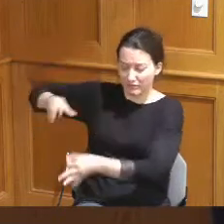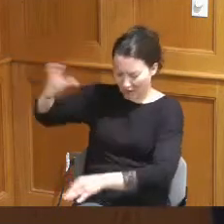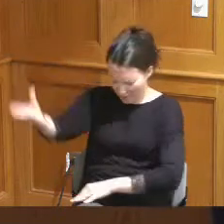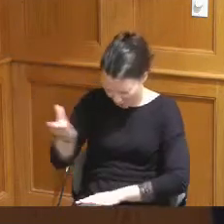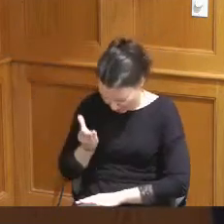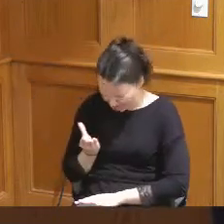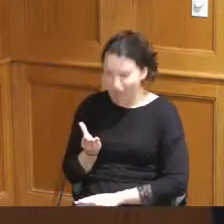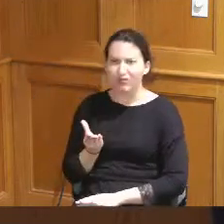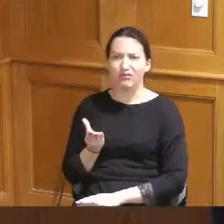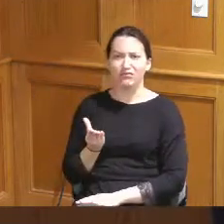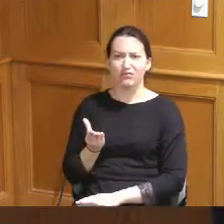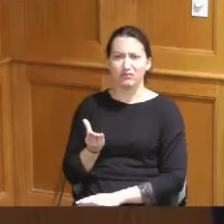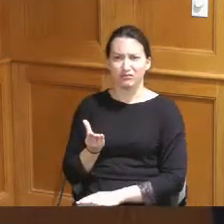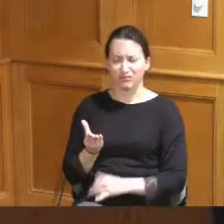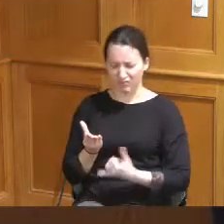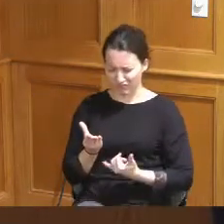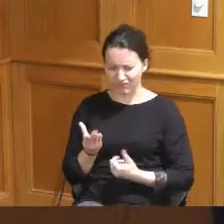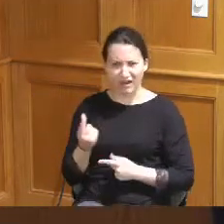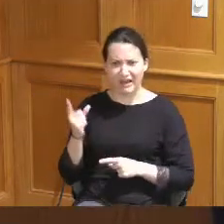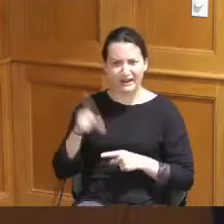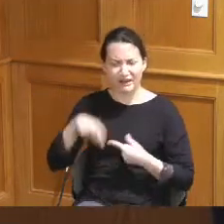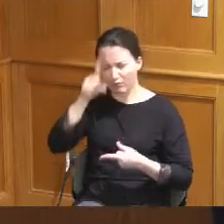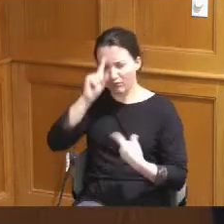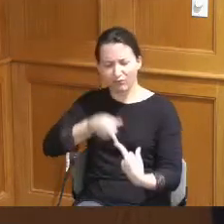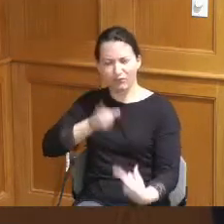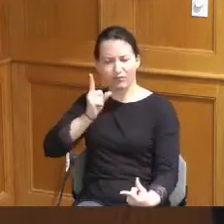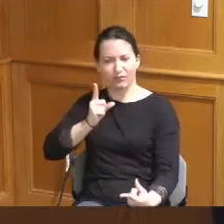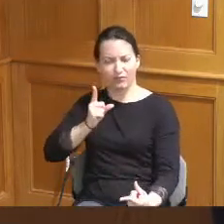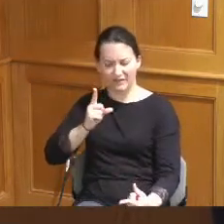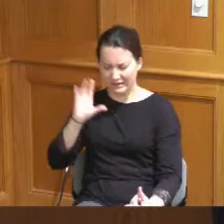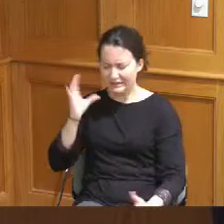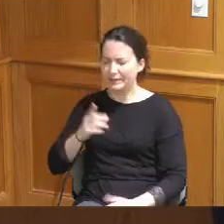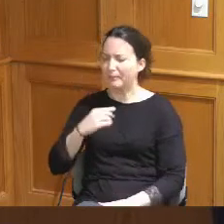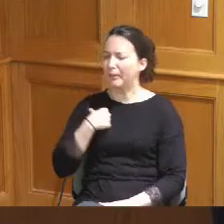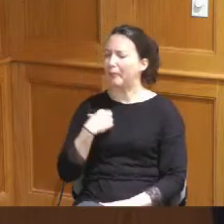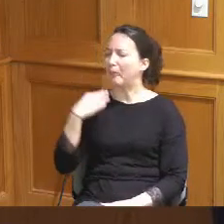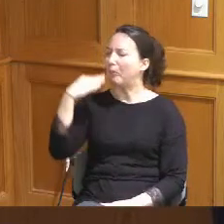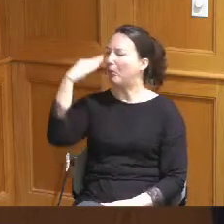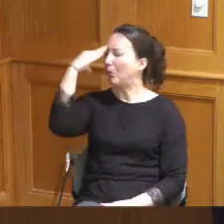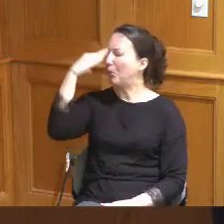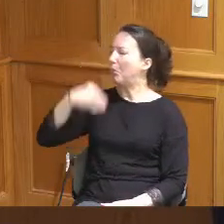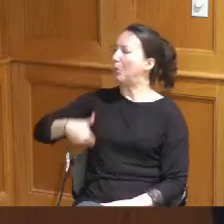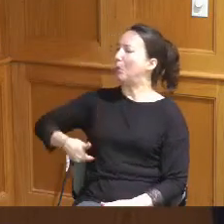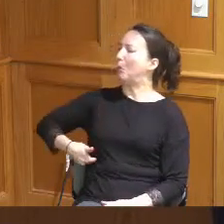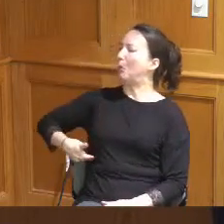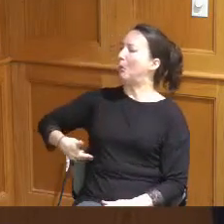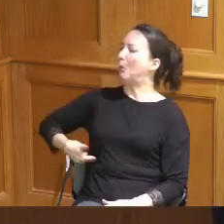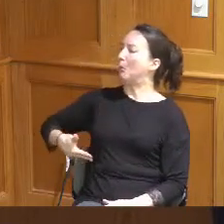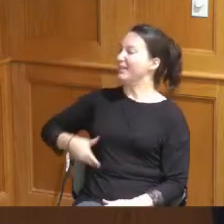it's a rubber stamp and I said wow this sounds familiar because that's what it looks like it's